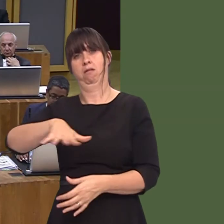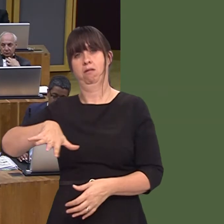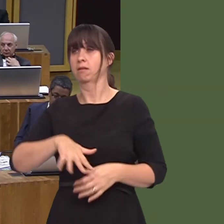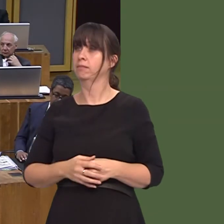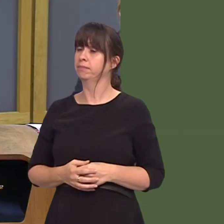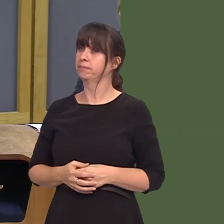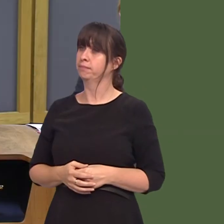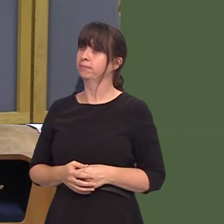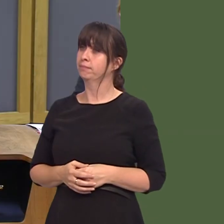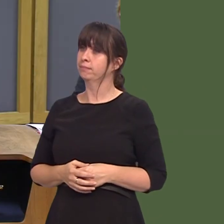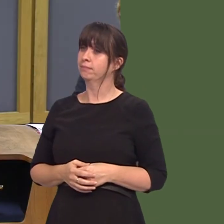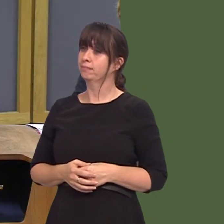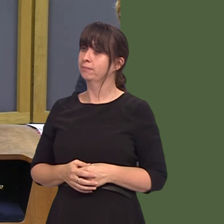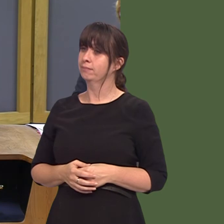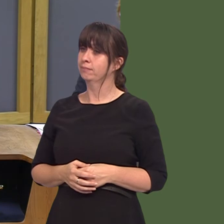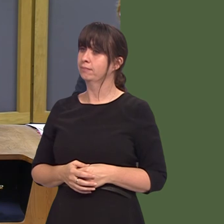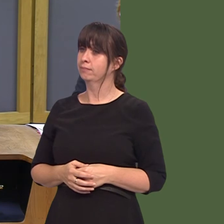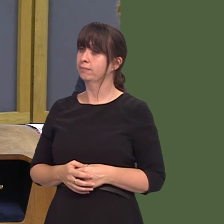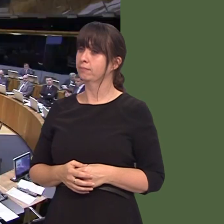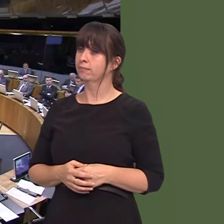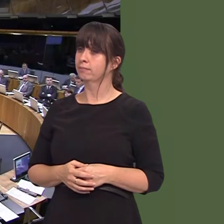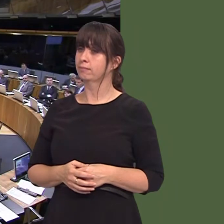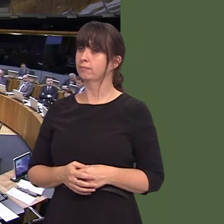Rhun ap Iorwerth: 8.